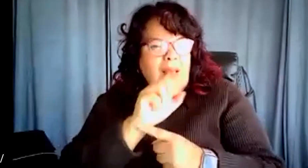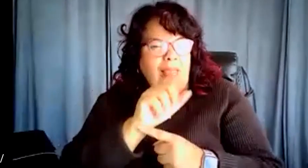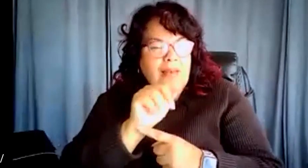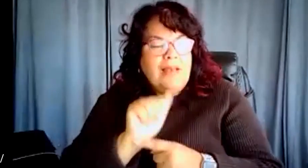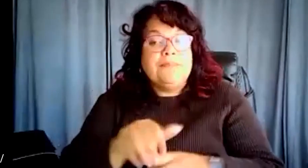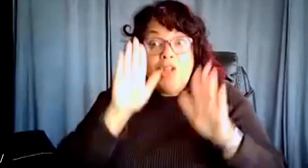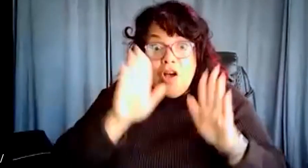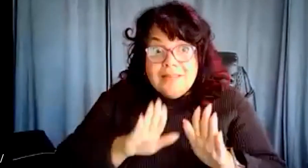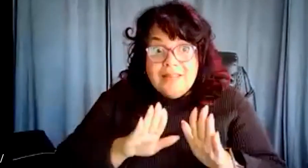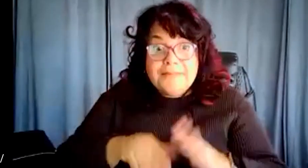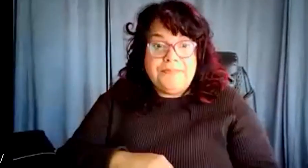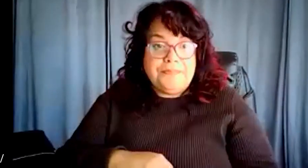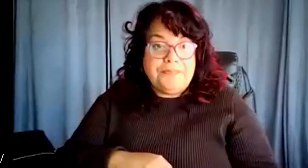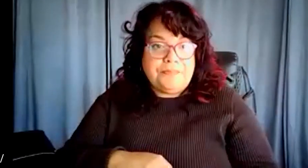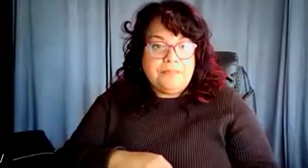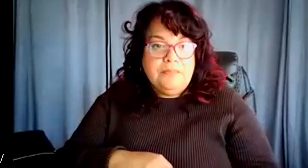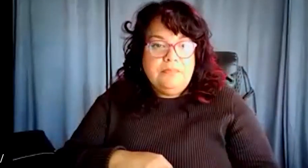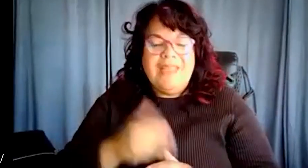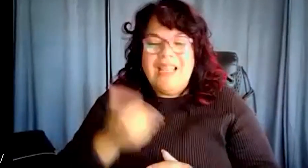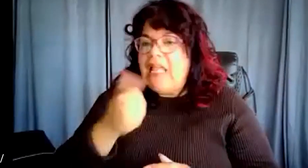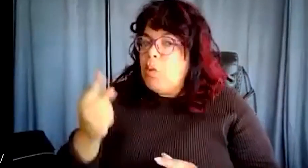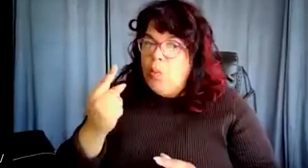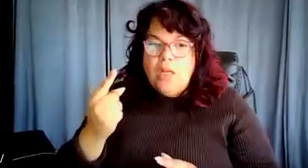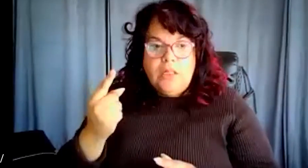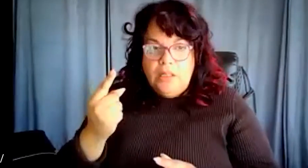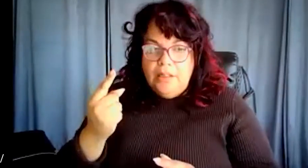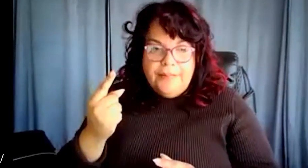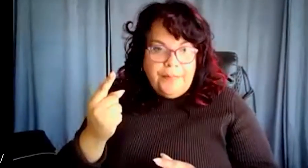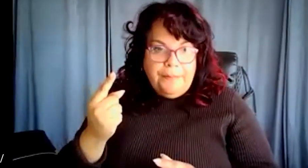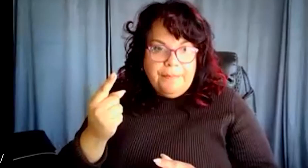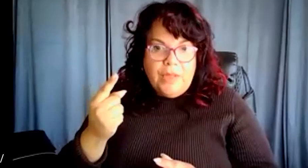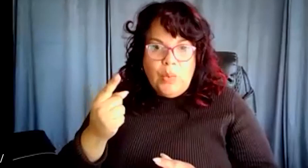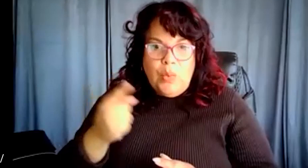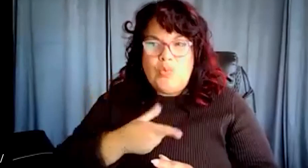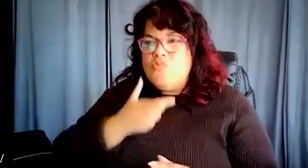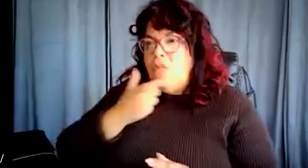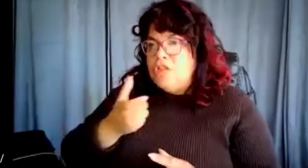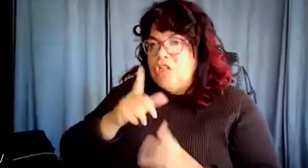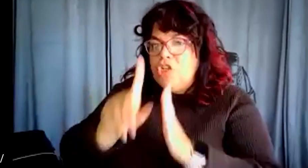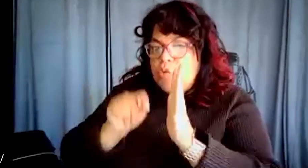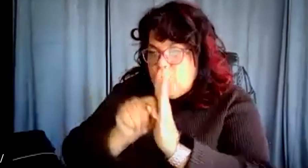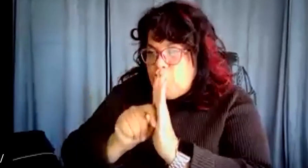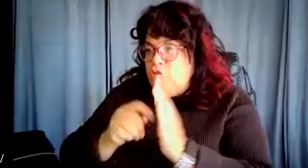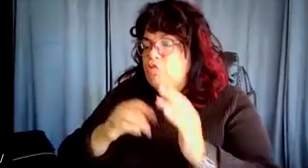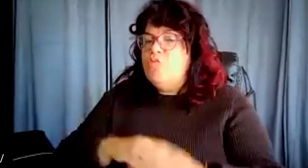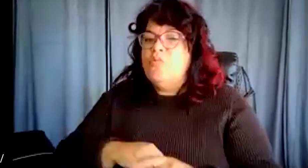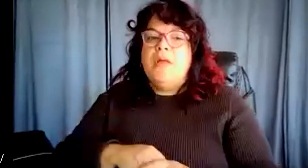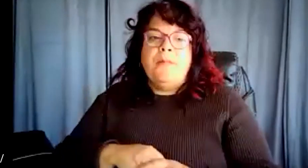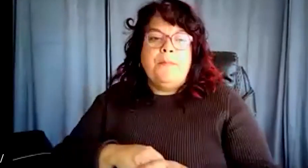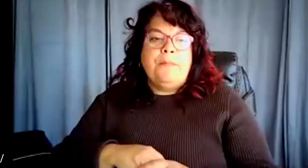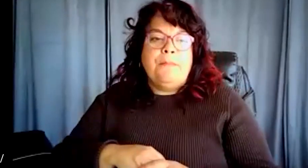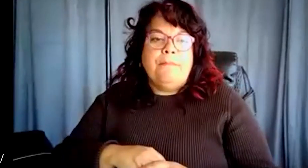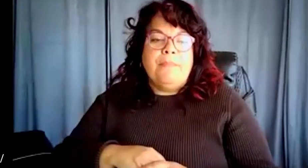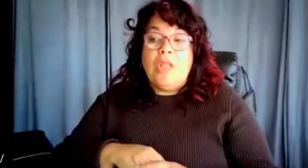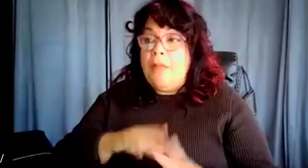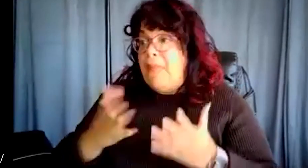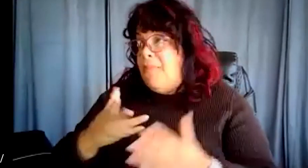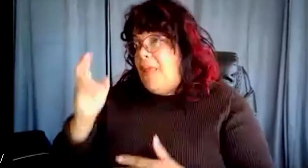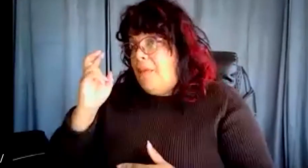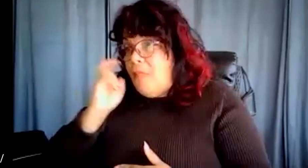And I want to take a moment for anybody who is tuning in to YouTube and is blind or low